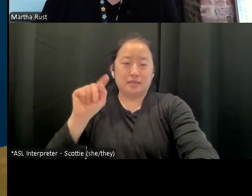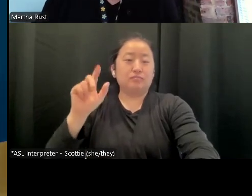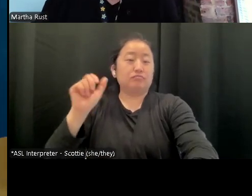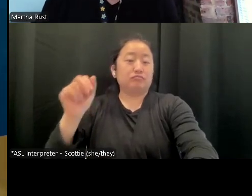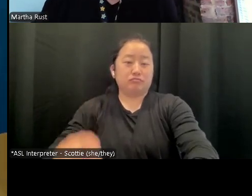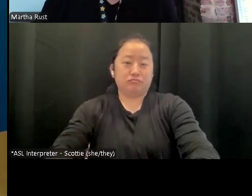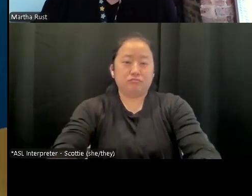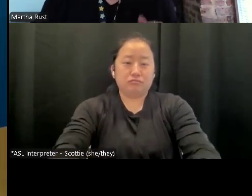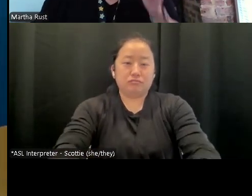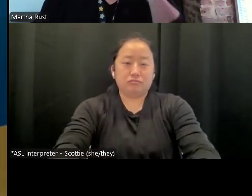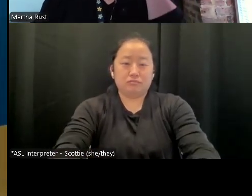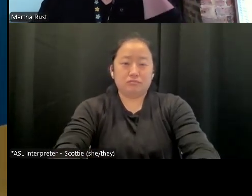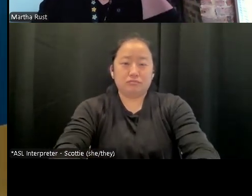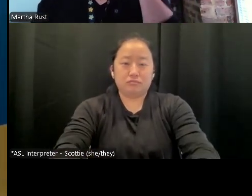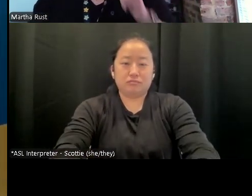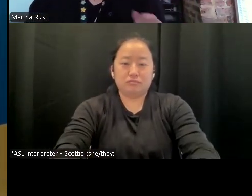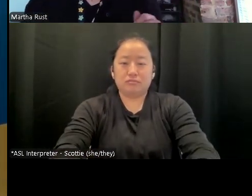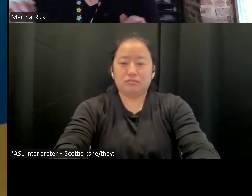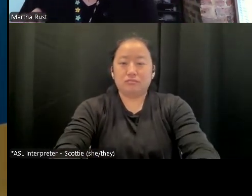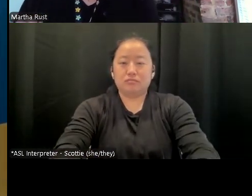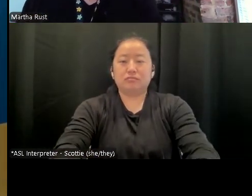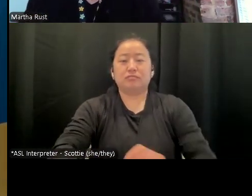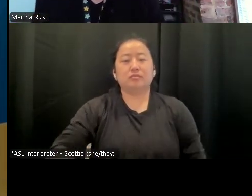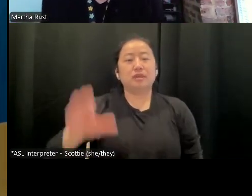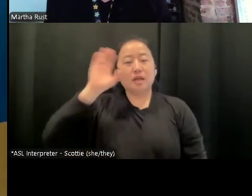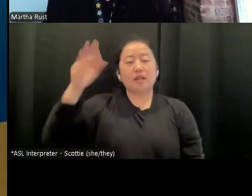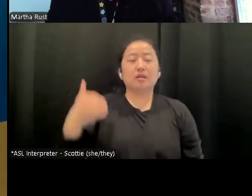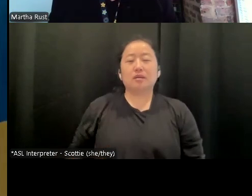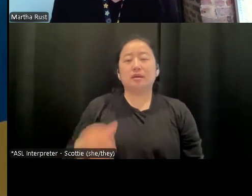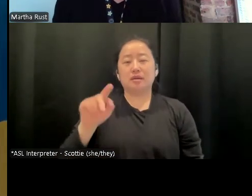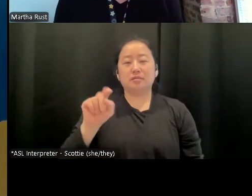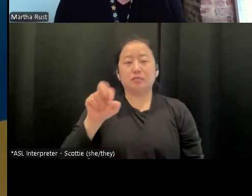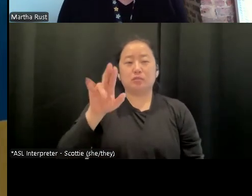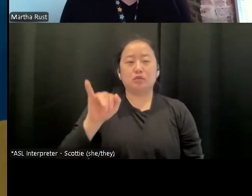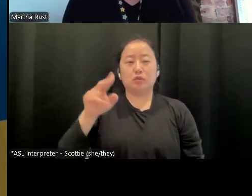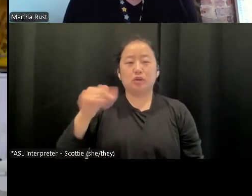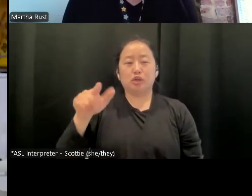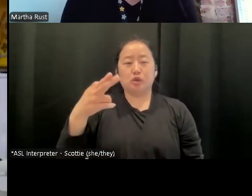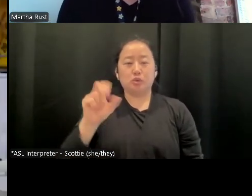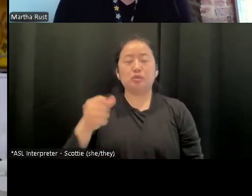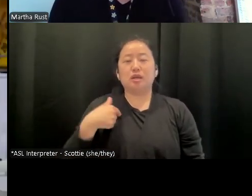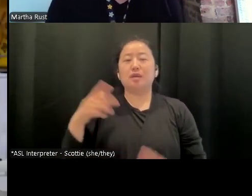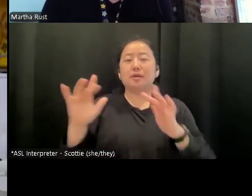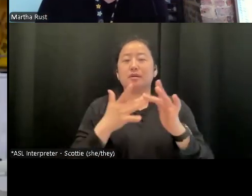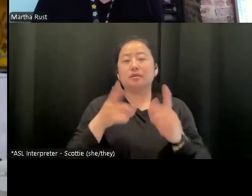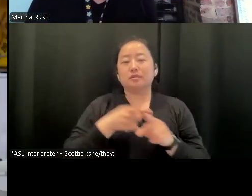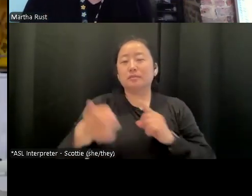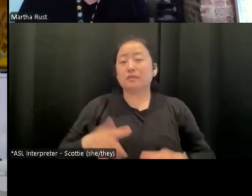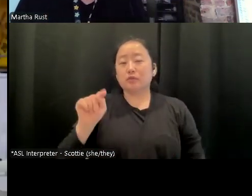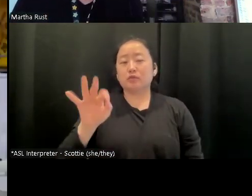I'm the outreach specialist for Tools For Life. Welcome to the virtual tour of or assistive